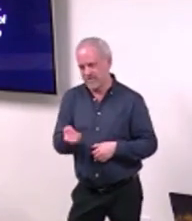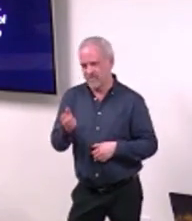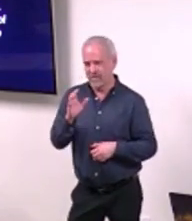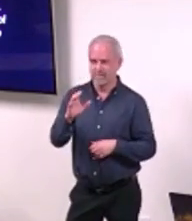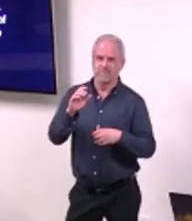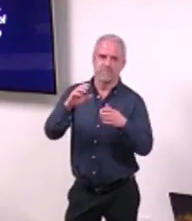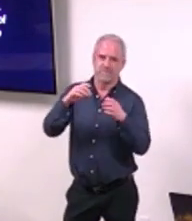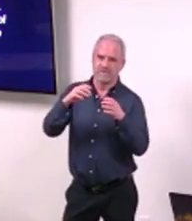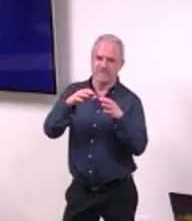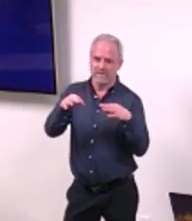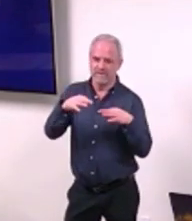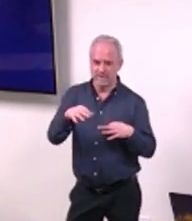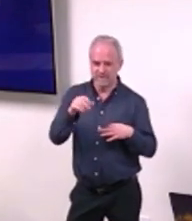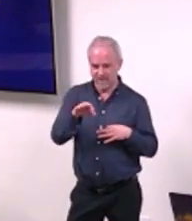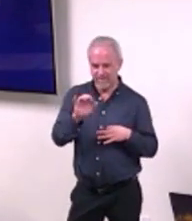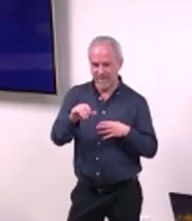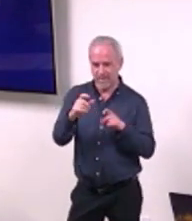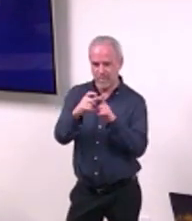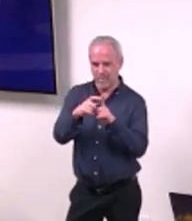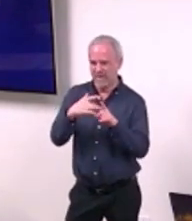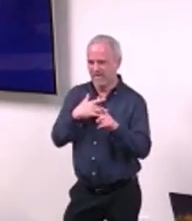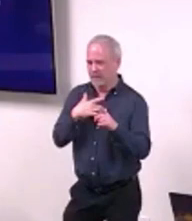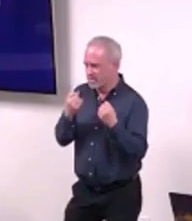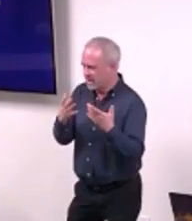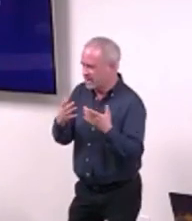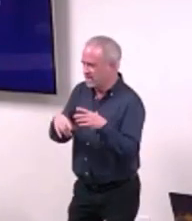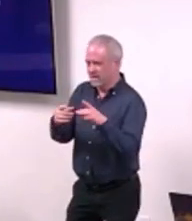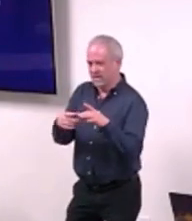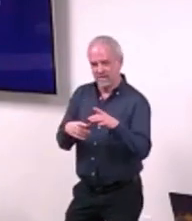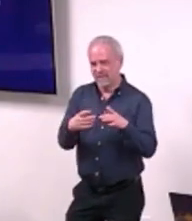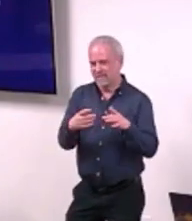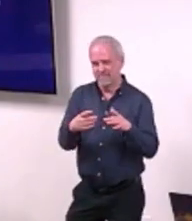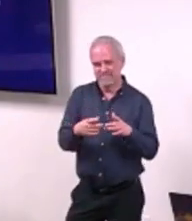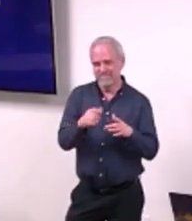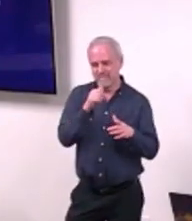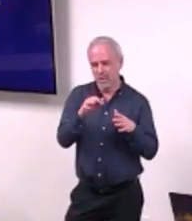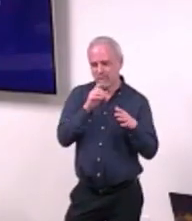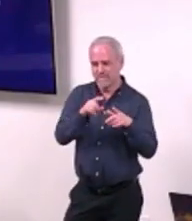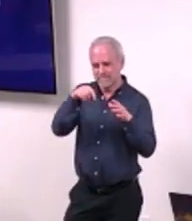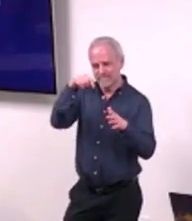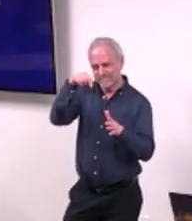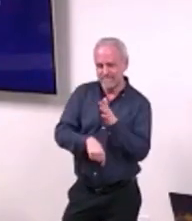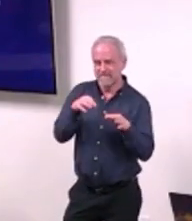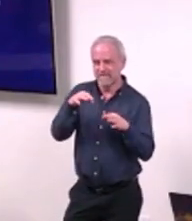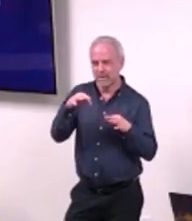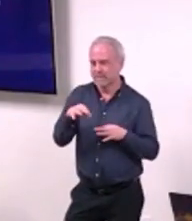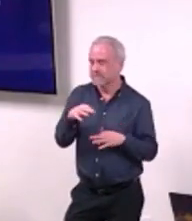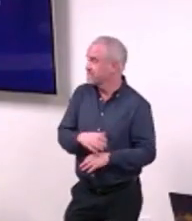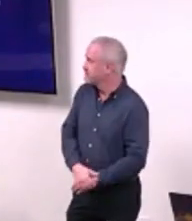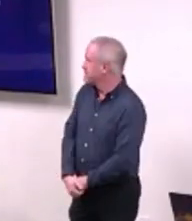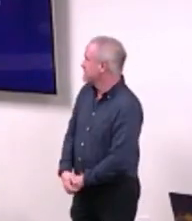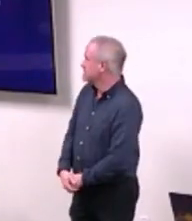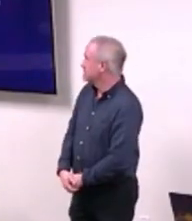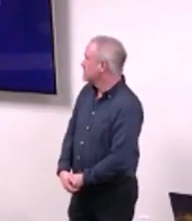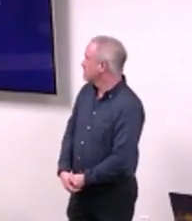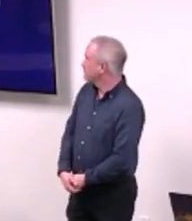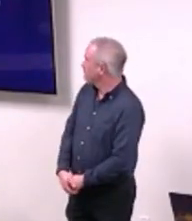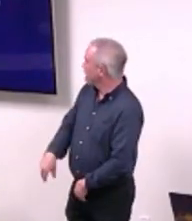So please, please take some time to look at your own definitions. There's two more slides.